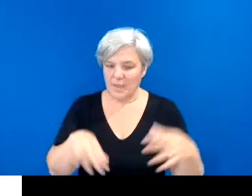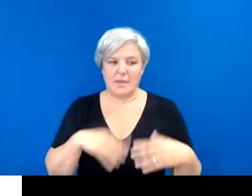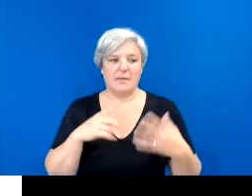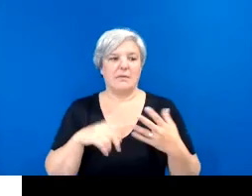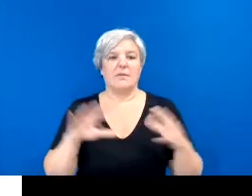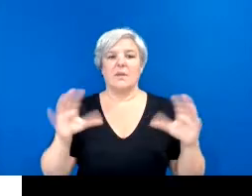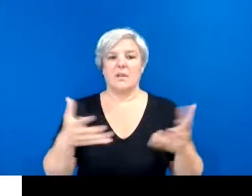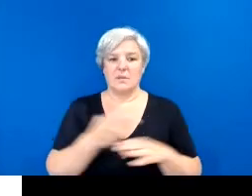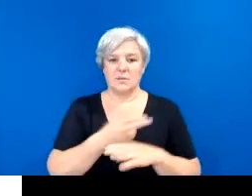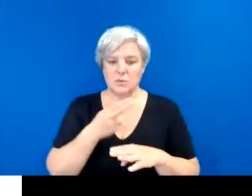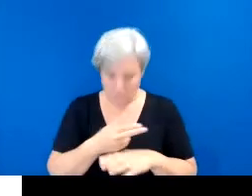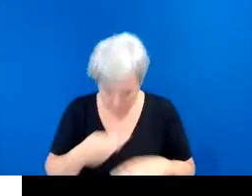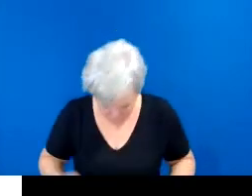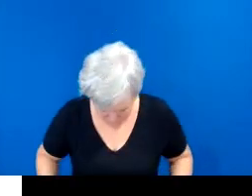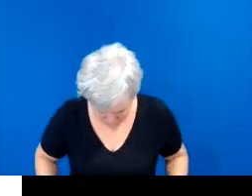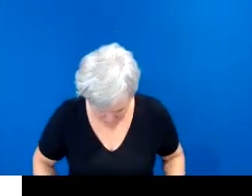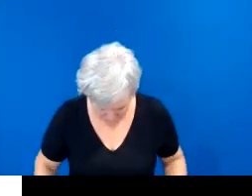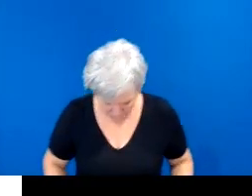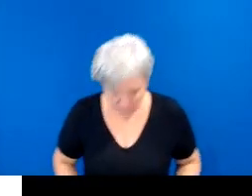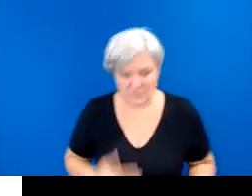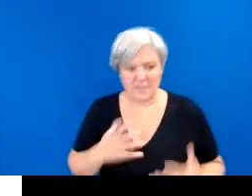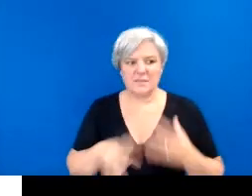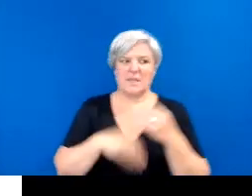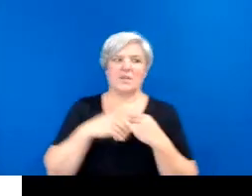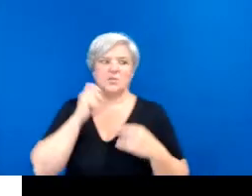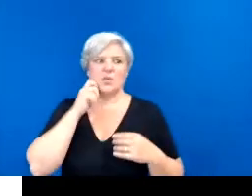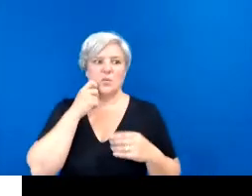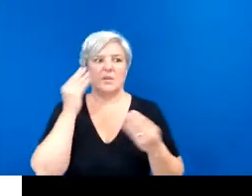so there's a lot of extra really cool information in cool4ed.